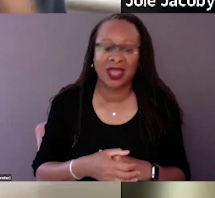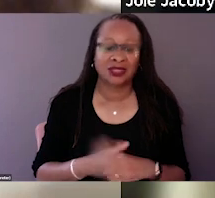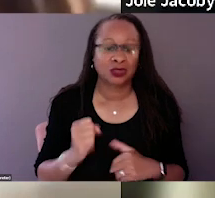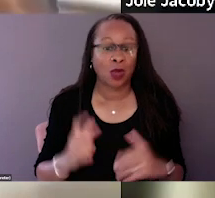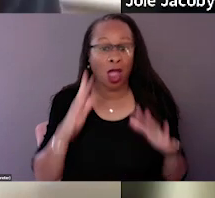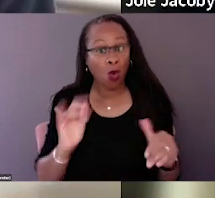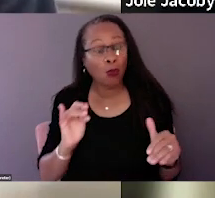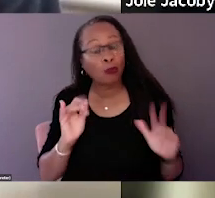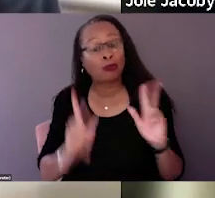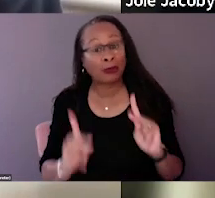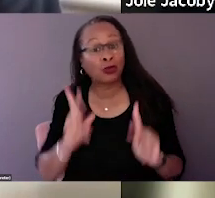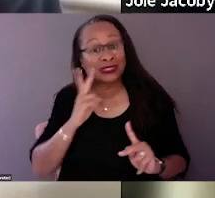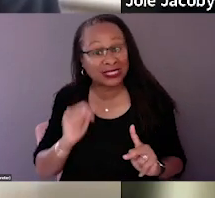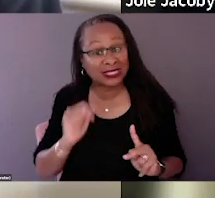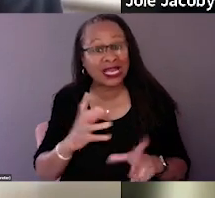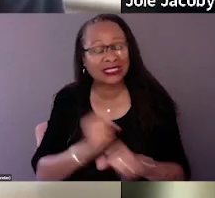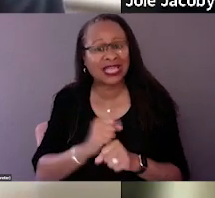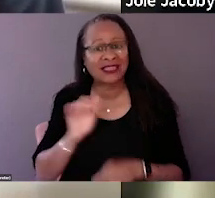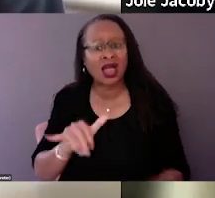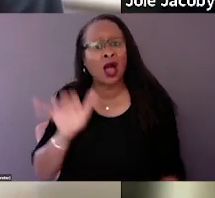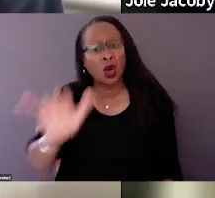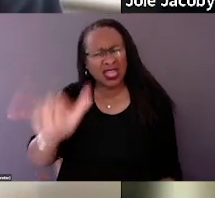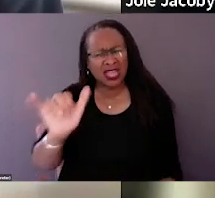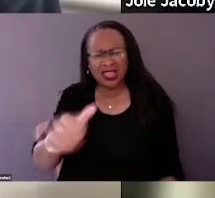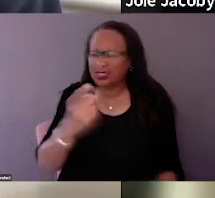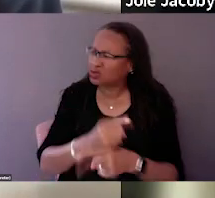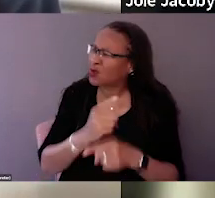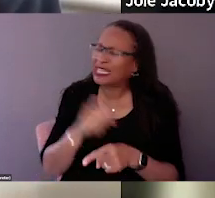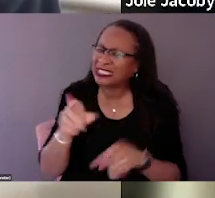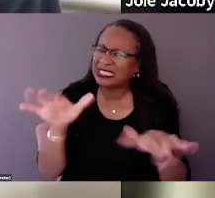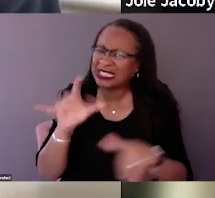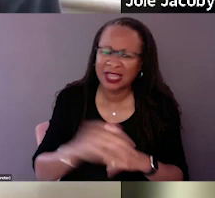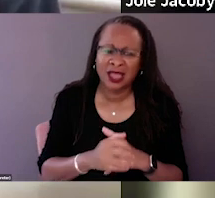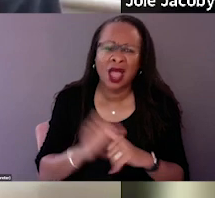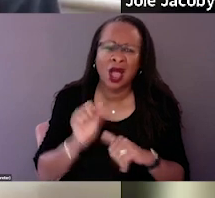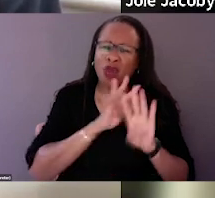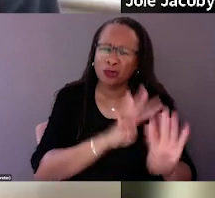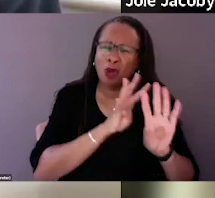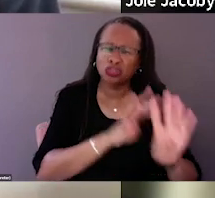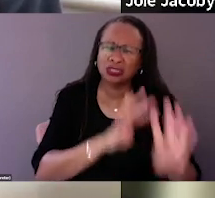and take like, oh yeah, yeah, yeah, that was right. That was all the marches with the tiki torches and all that were real,